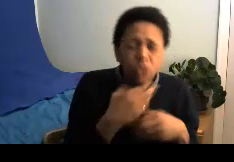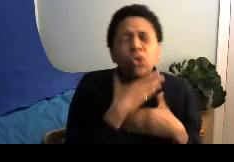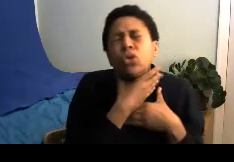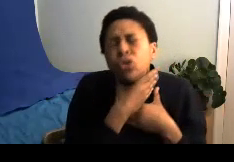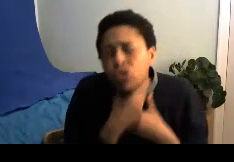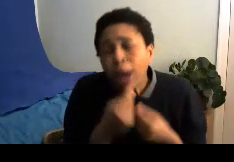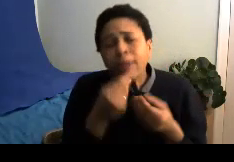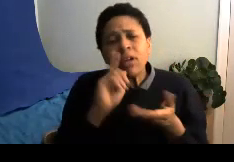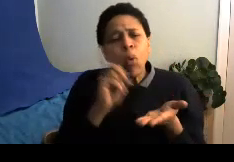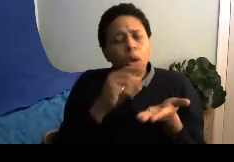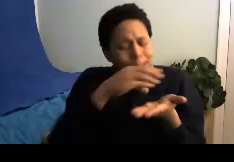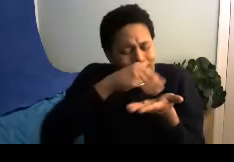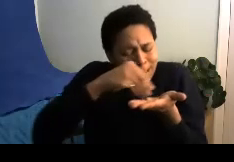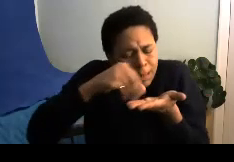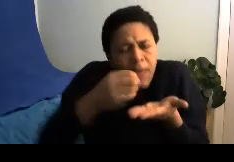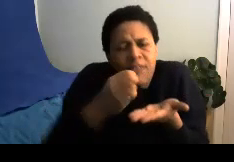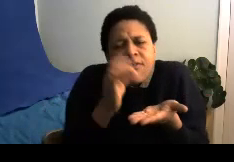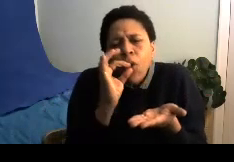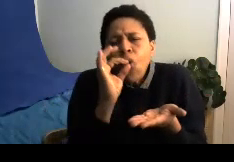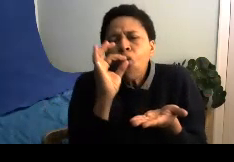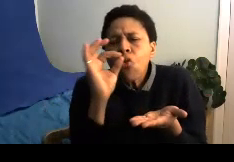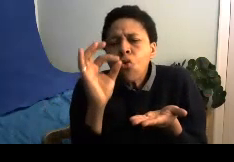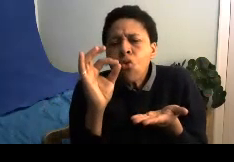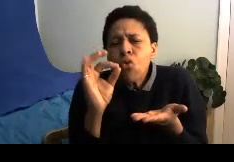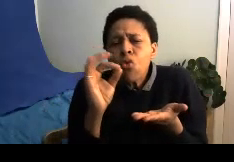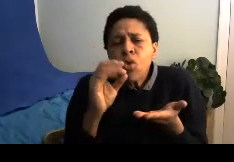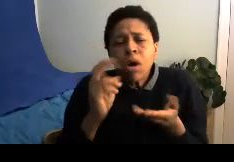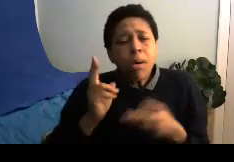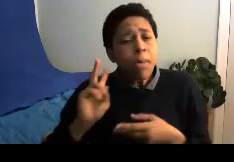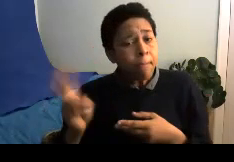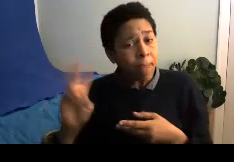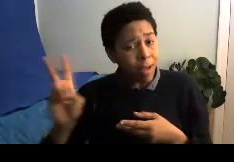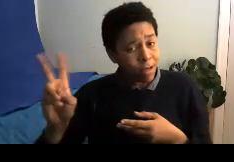TV downstairs all day. He was not invited to eat with them.